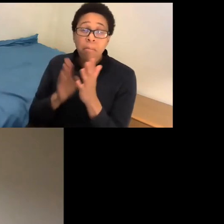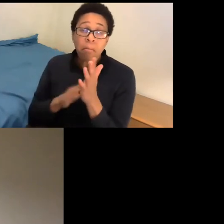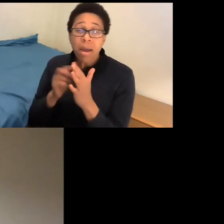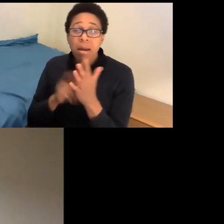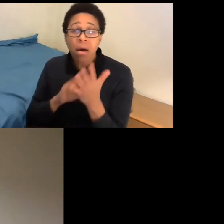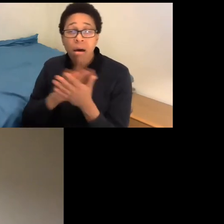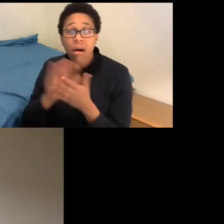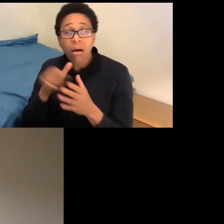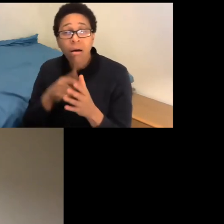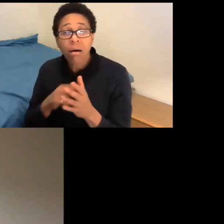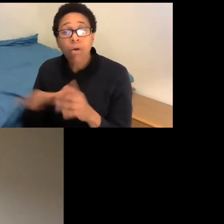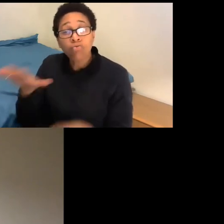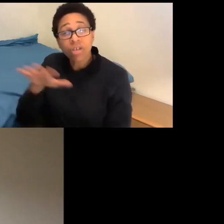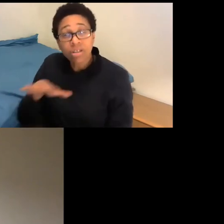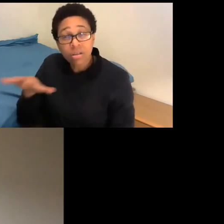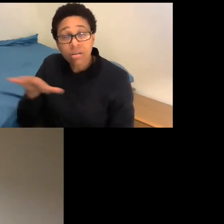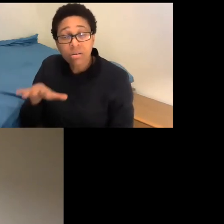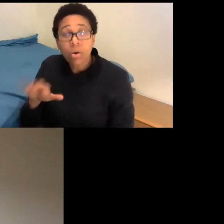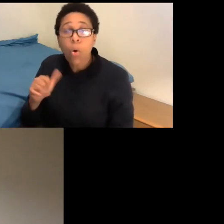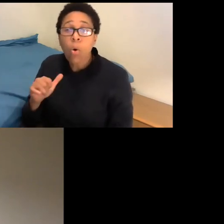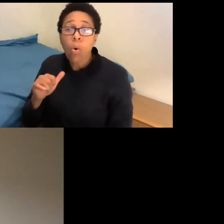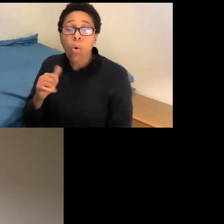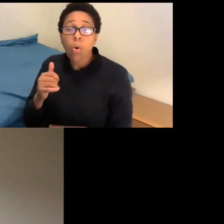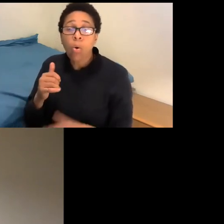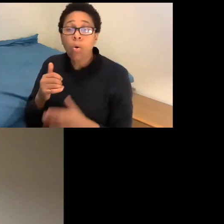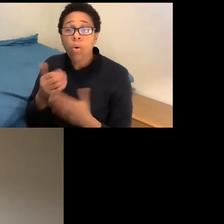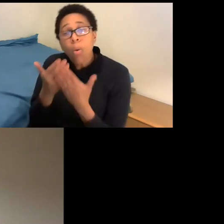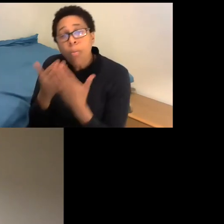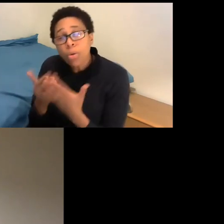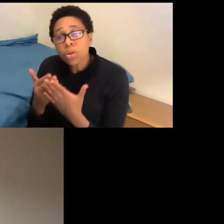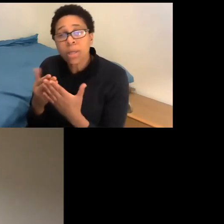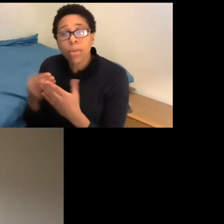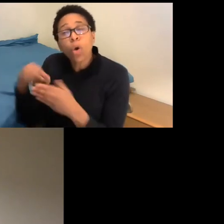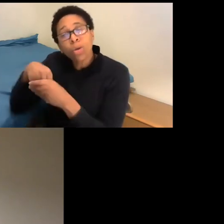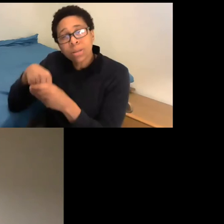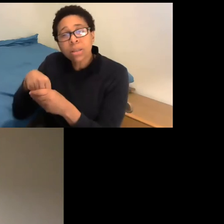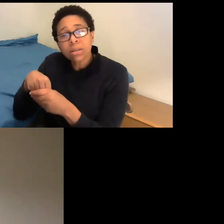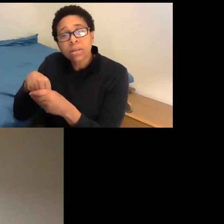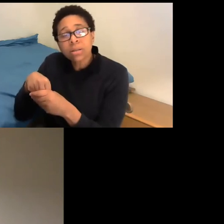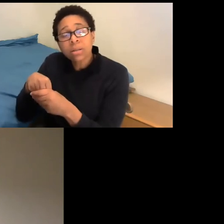context, it's it's about what we do about authoritarian